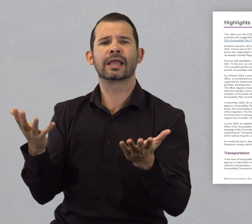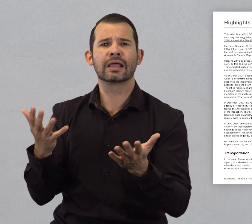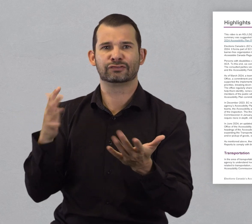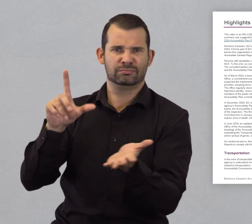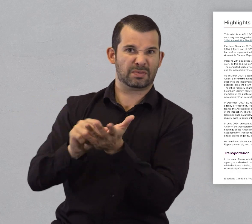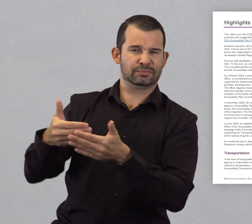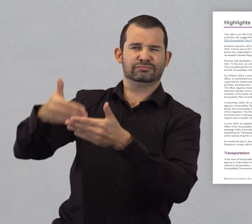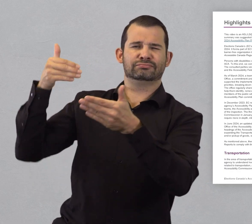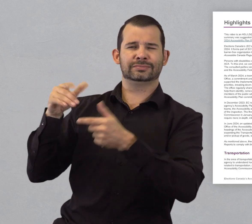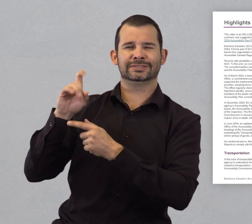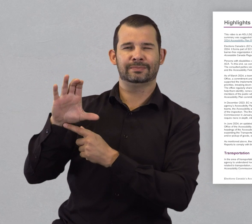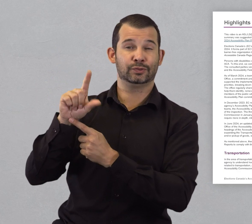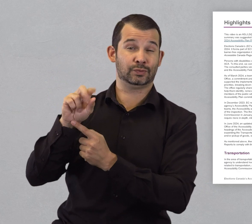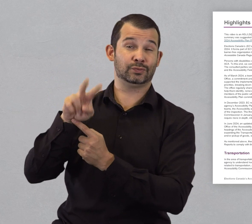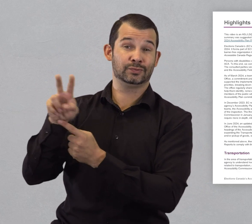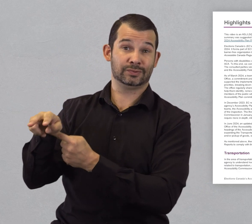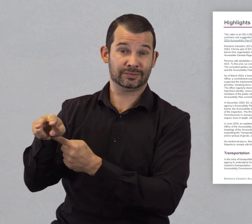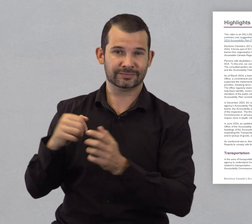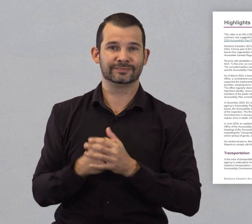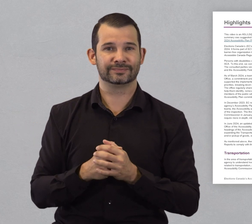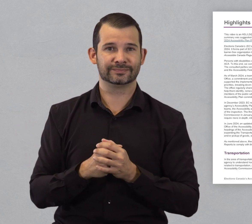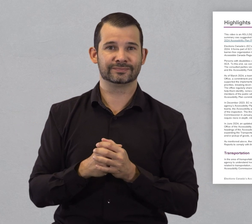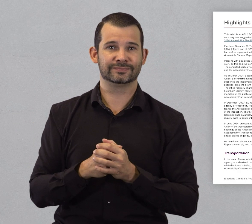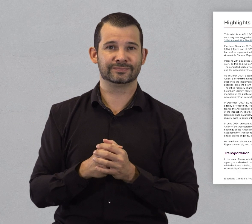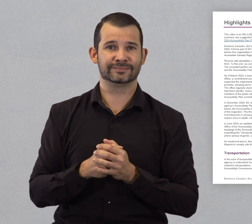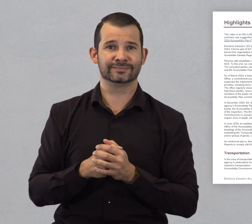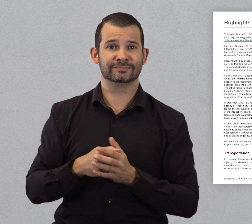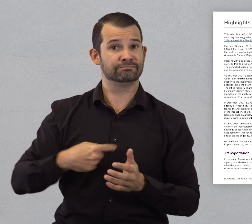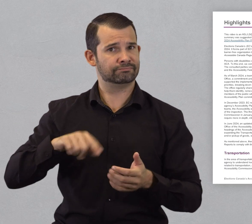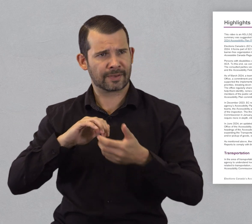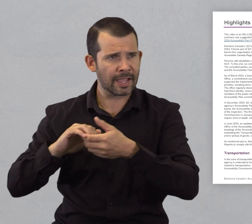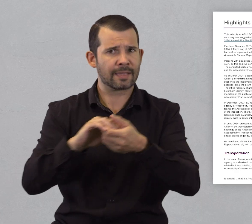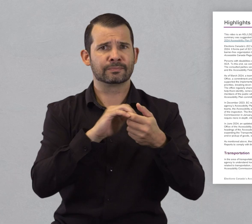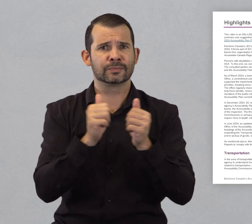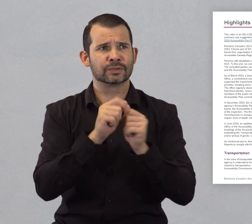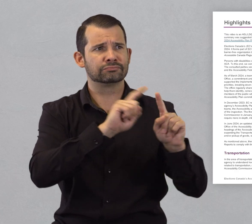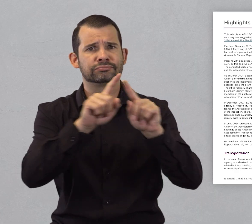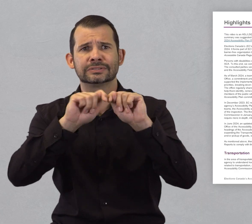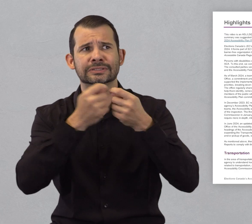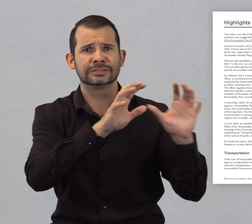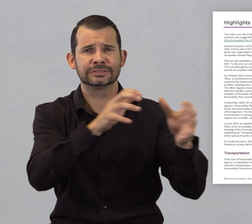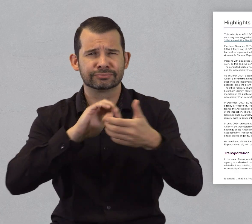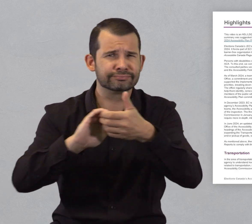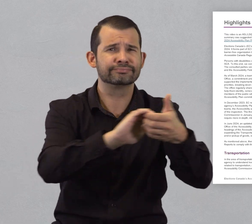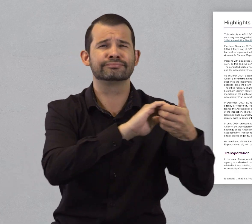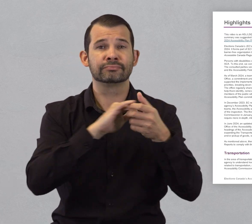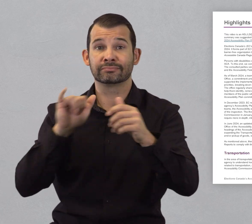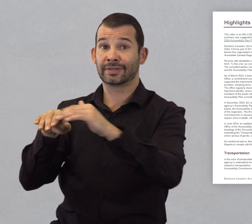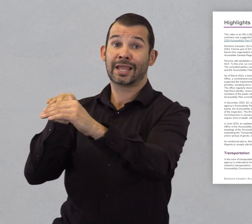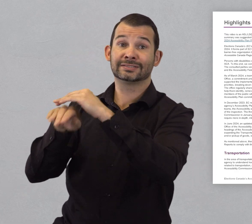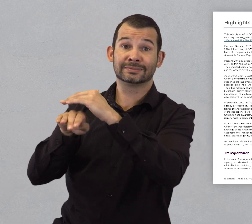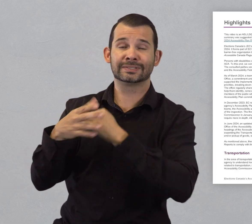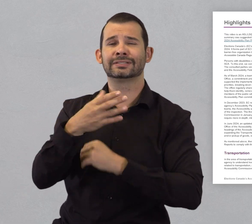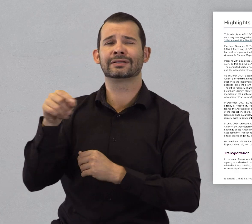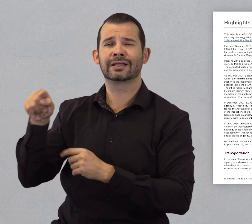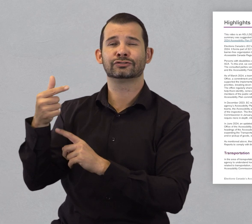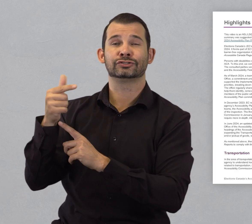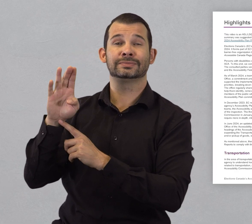been published in December 2022. In collaboration with various teams, the Accessibility and GBA Plus